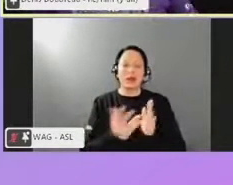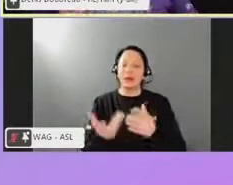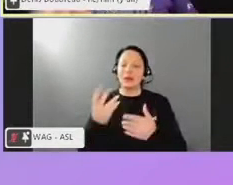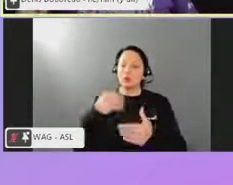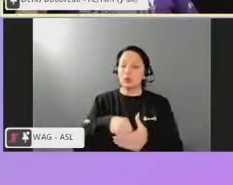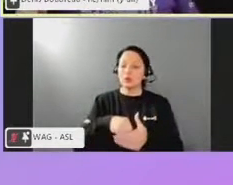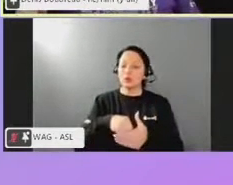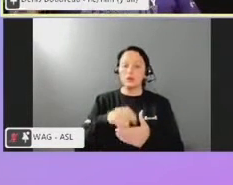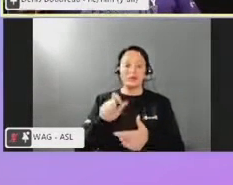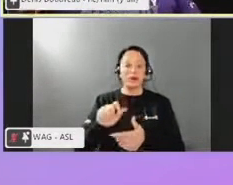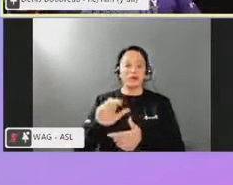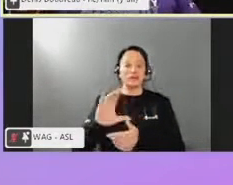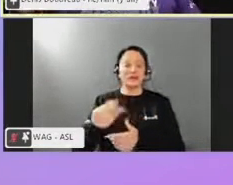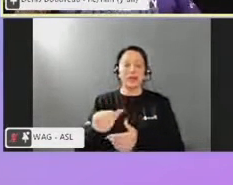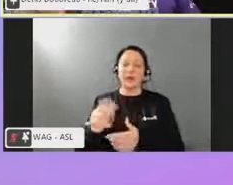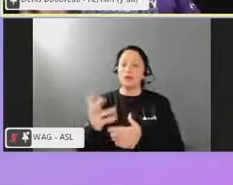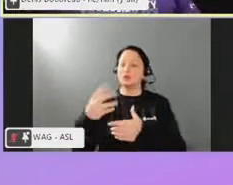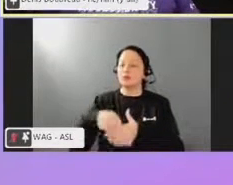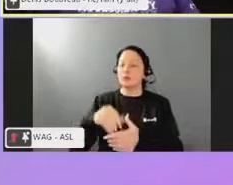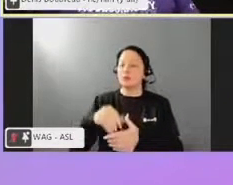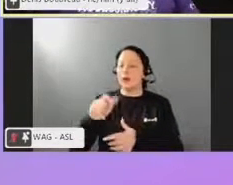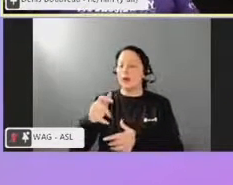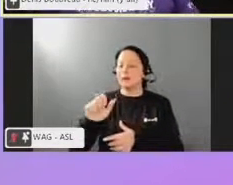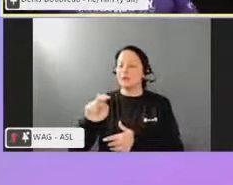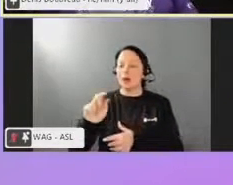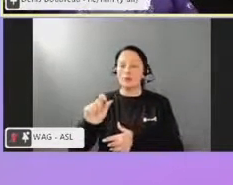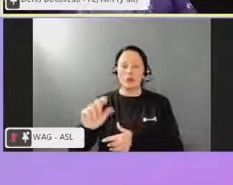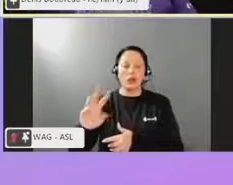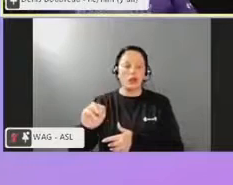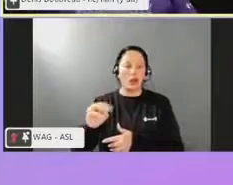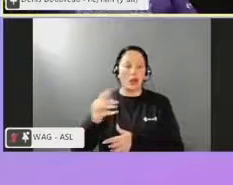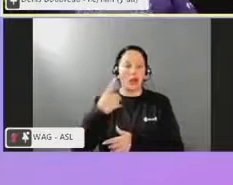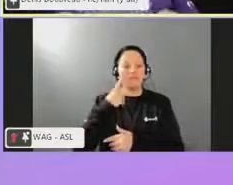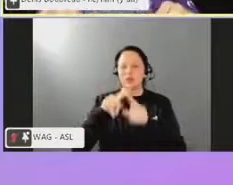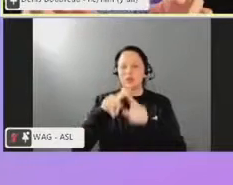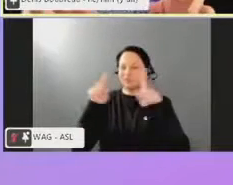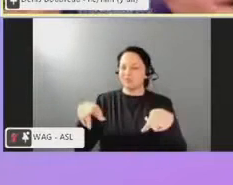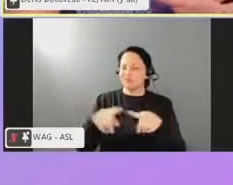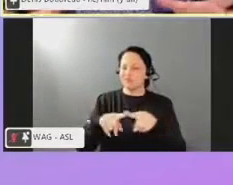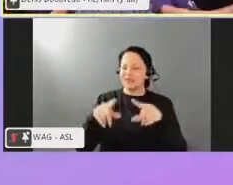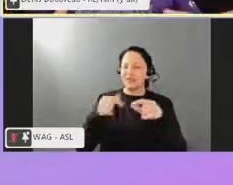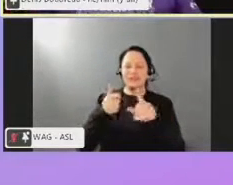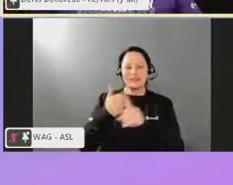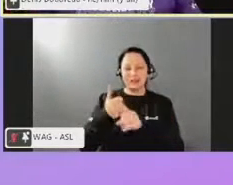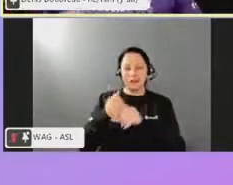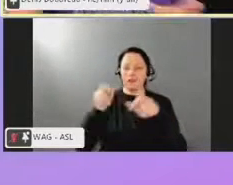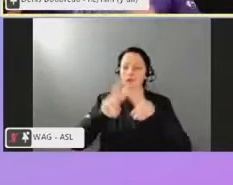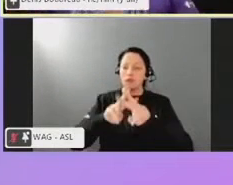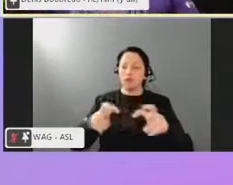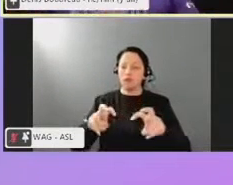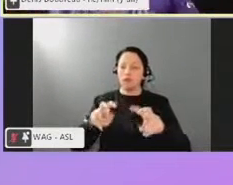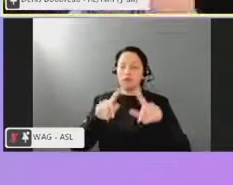that standpoint. Again, if you go inclusive exclusive